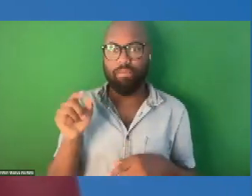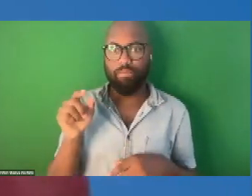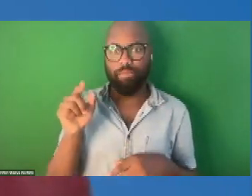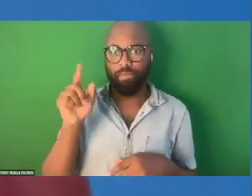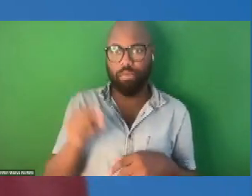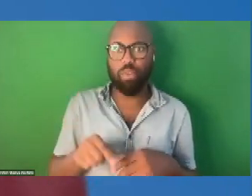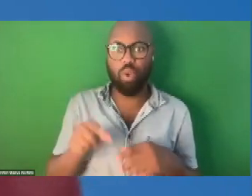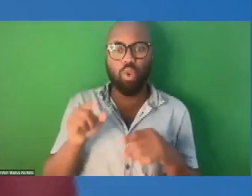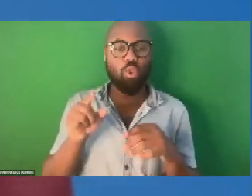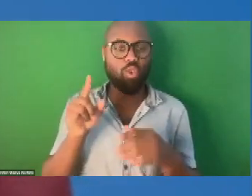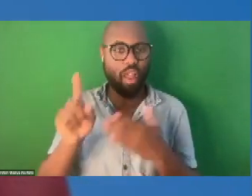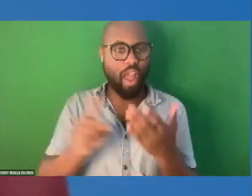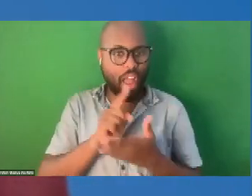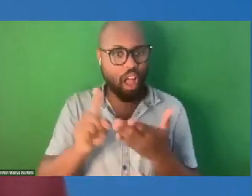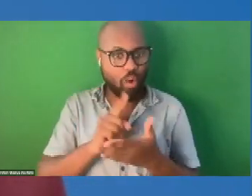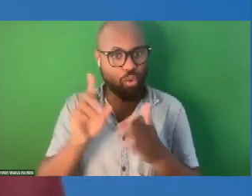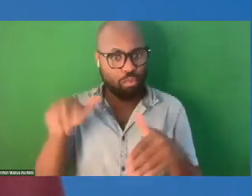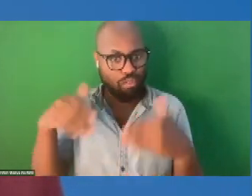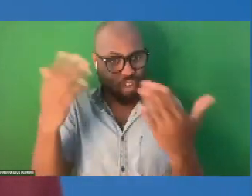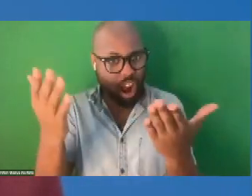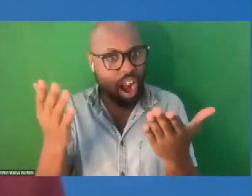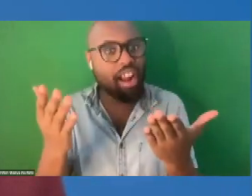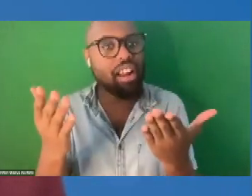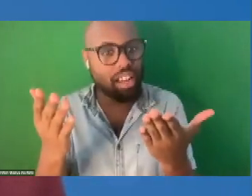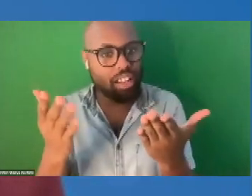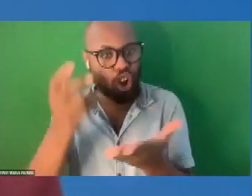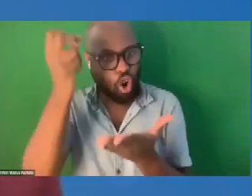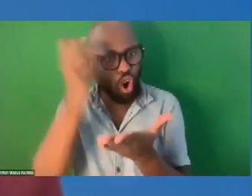are authorized under their plan can